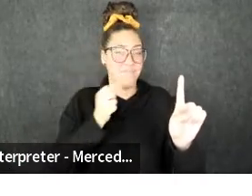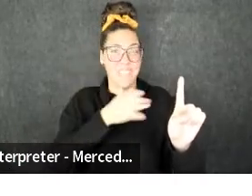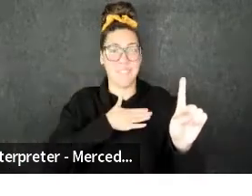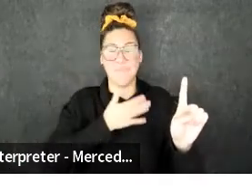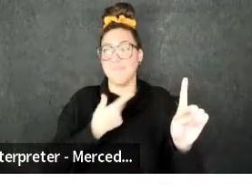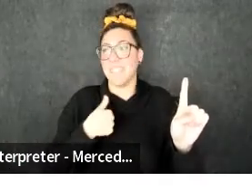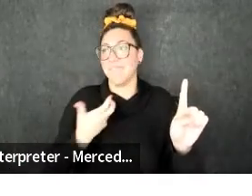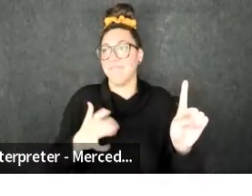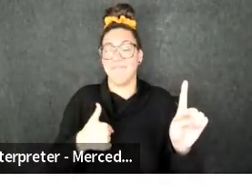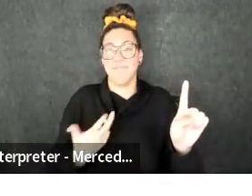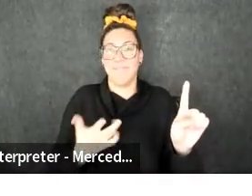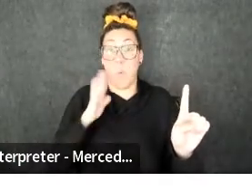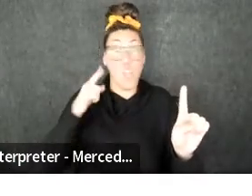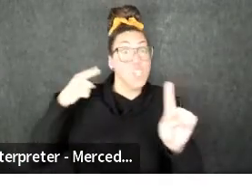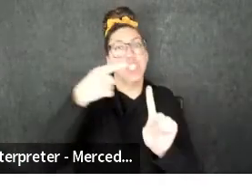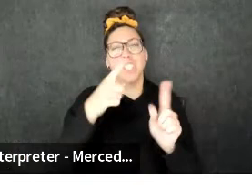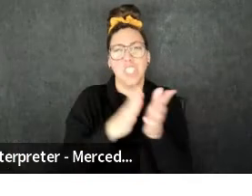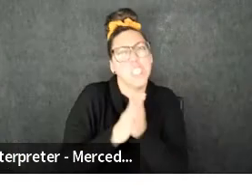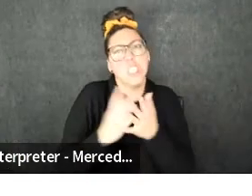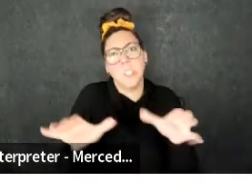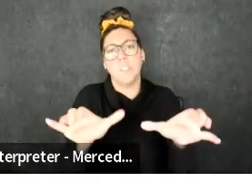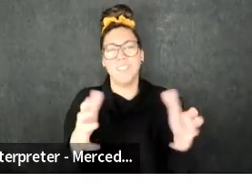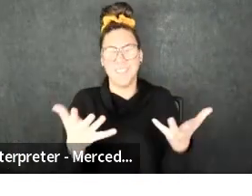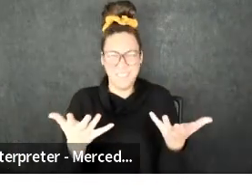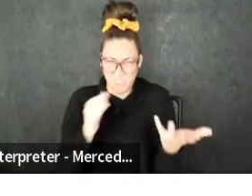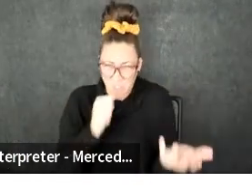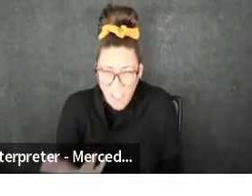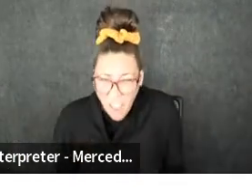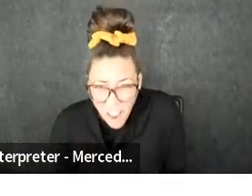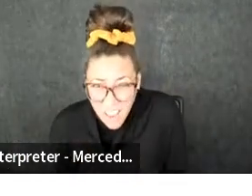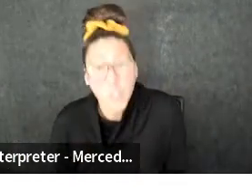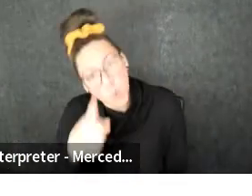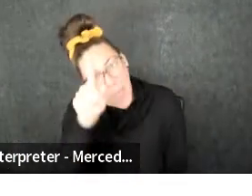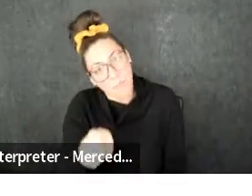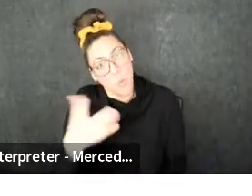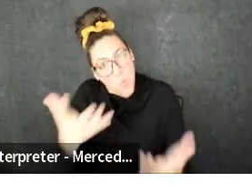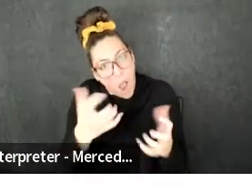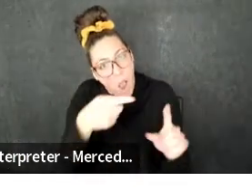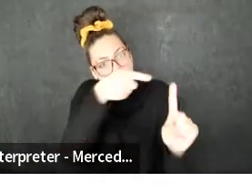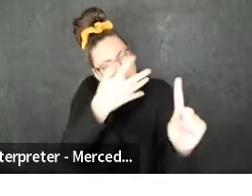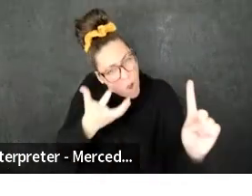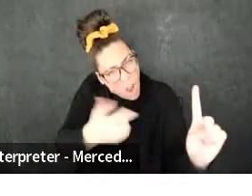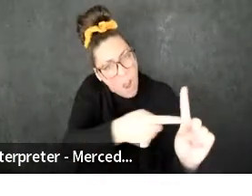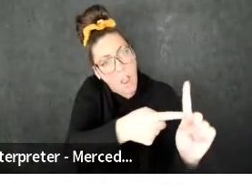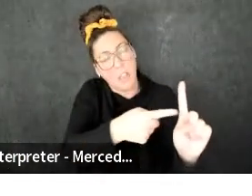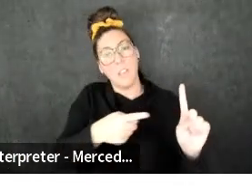So really trying to own the goals that you are or the vision. When I say think about next semester, what is your vision?